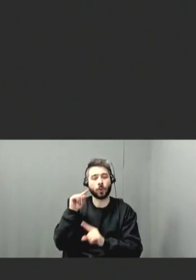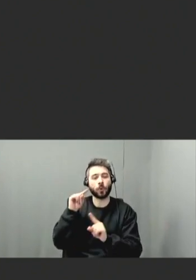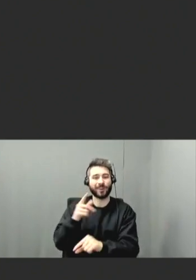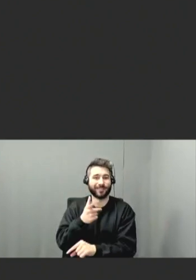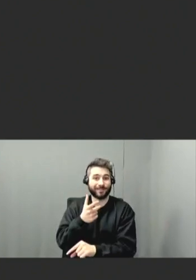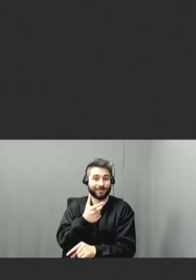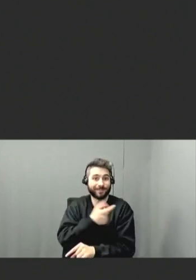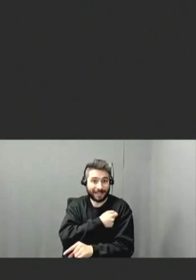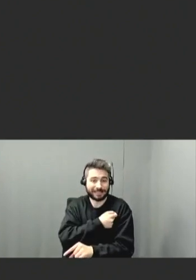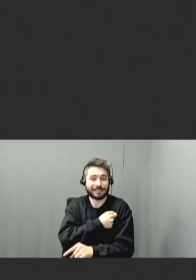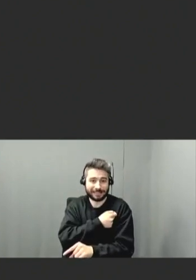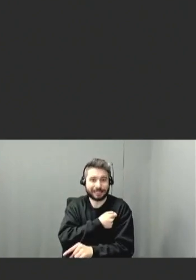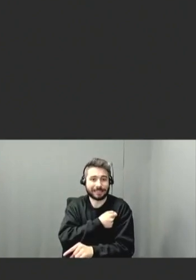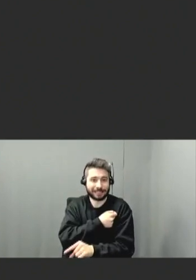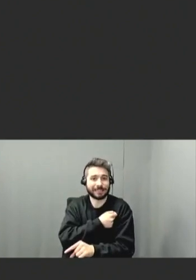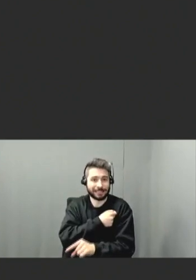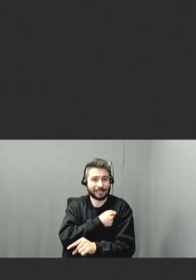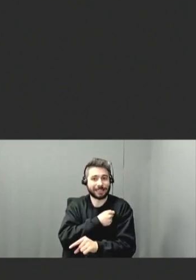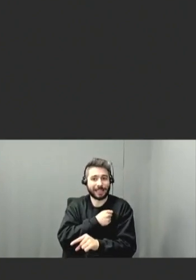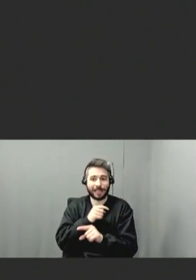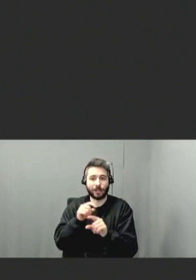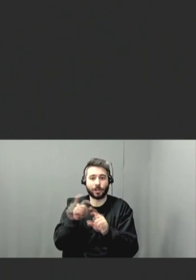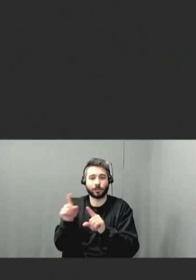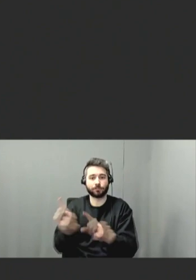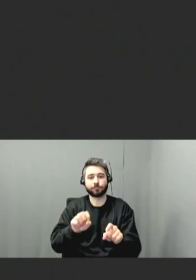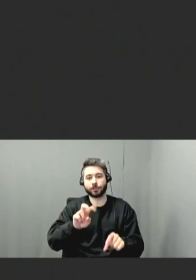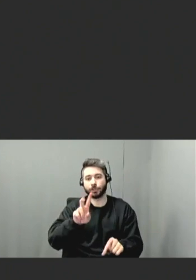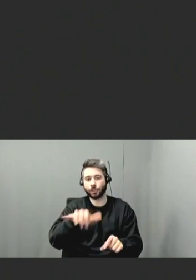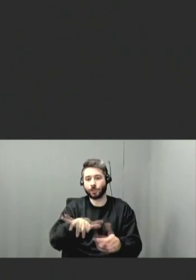vaccines that are surveyed at school entry.